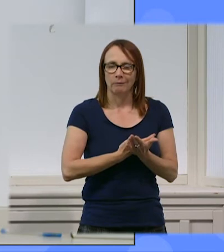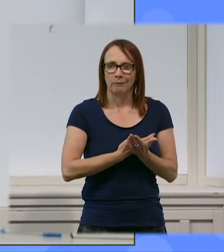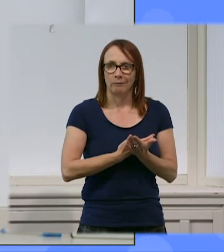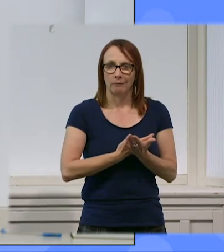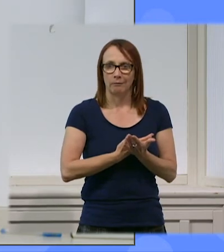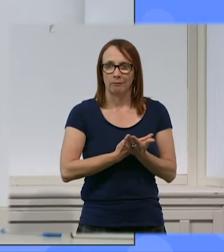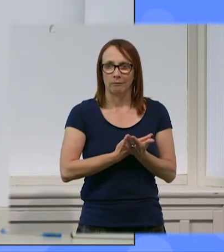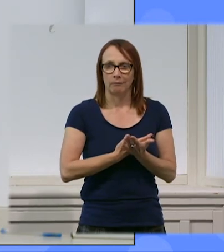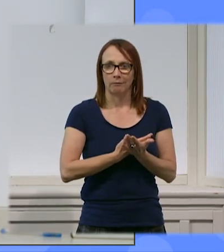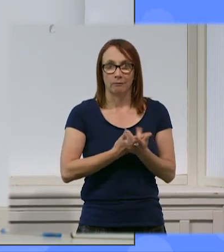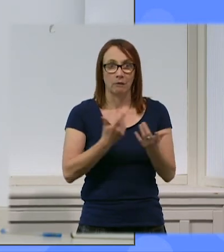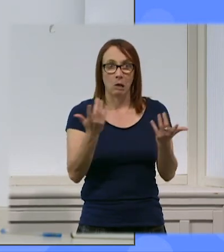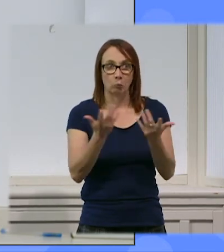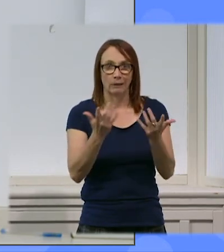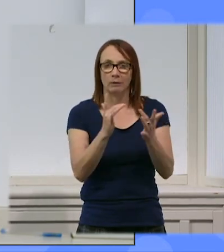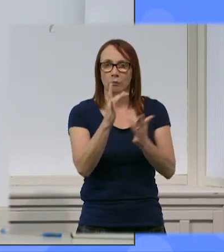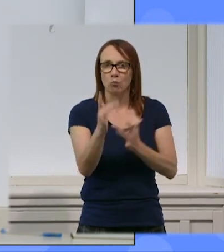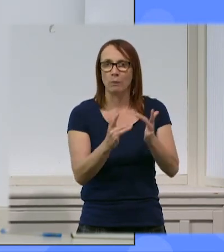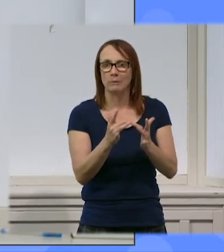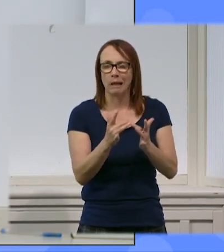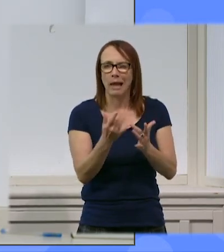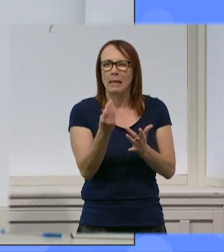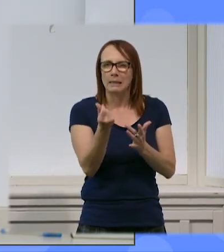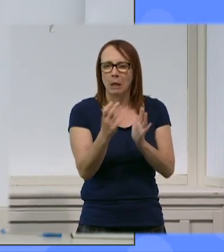find those on the website and there'll be some copies on your table